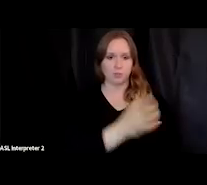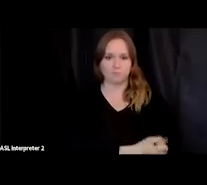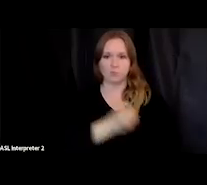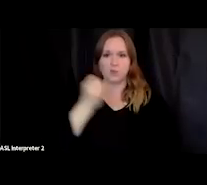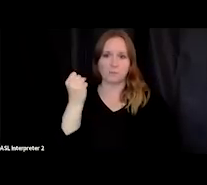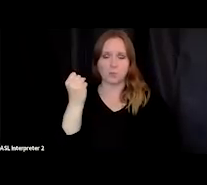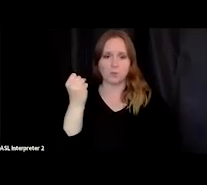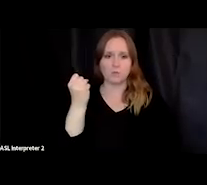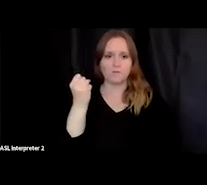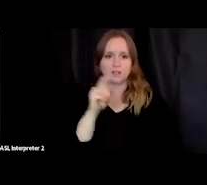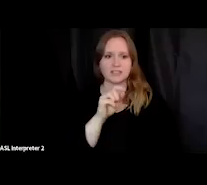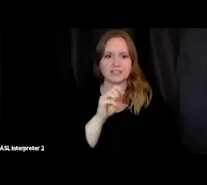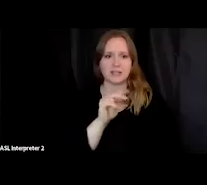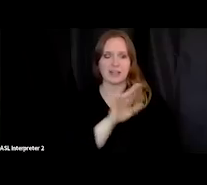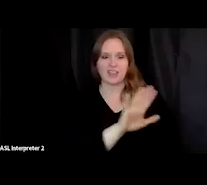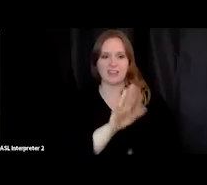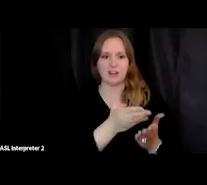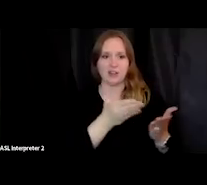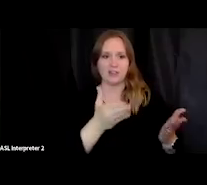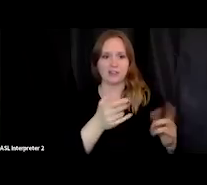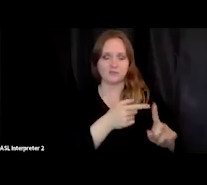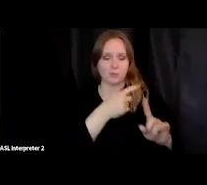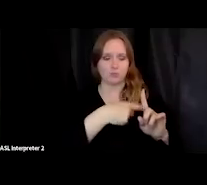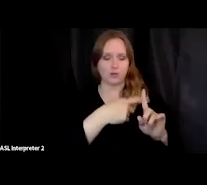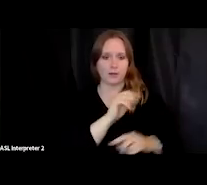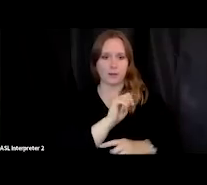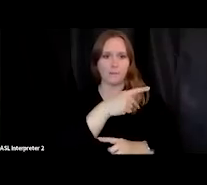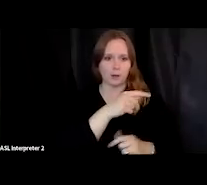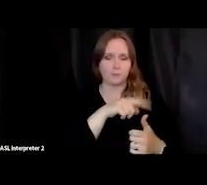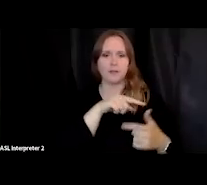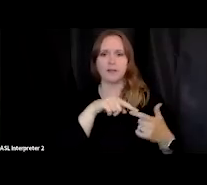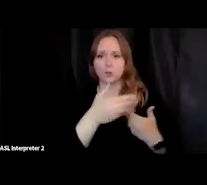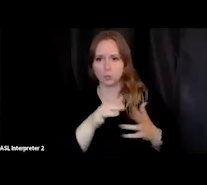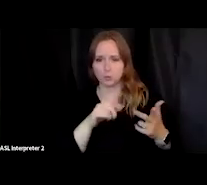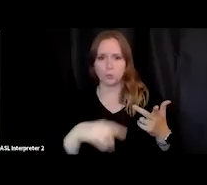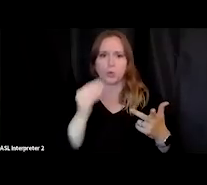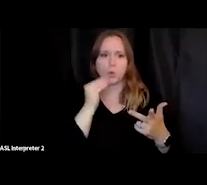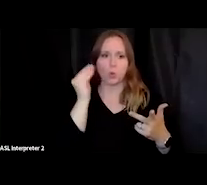and their belongings from a tenant apartment room or home without first getting a court order.